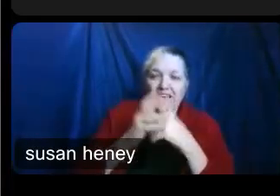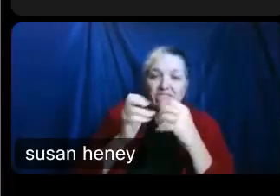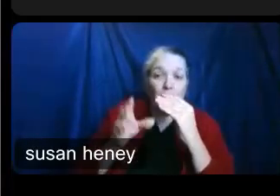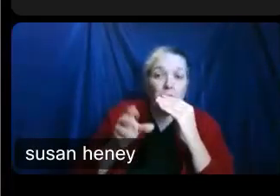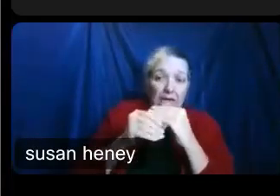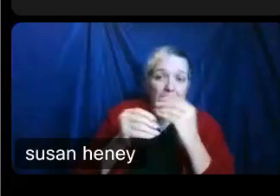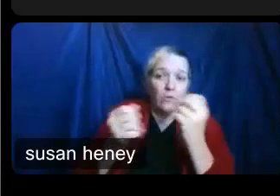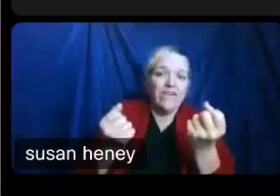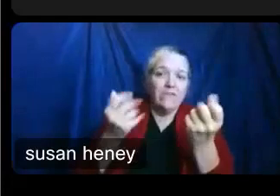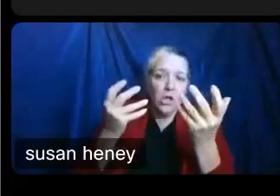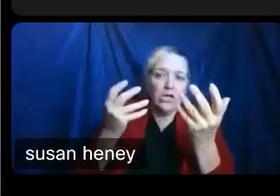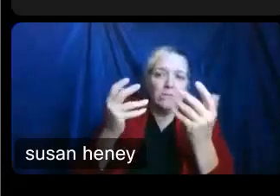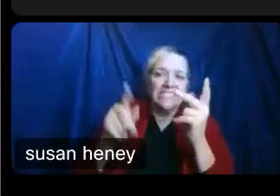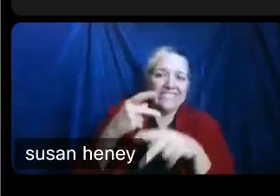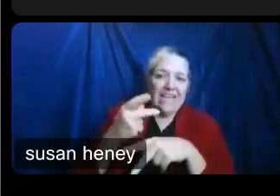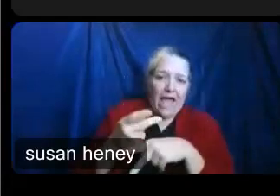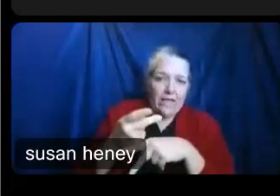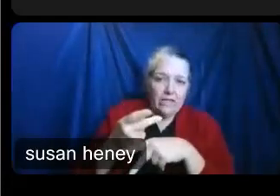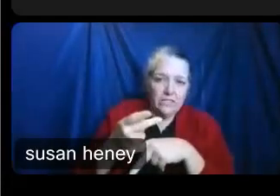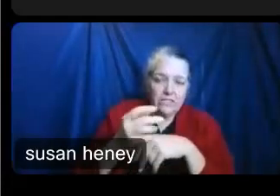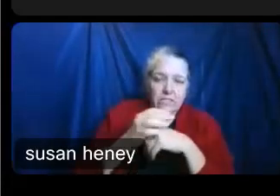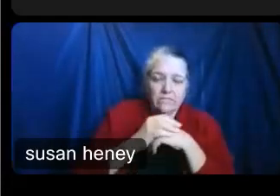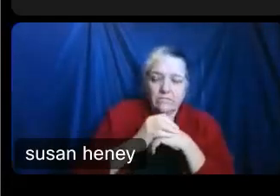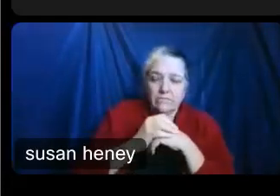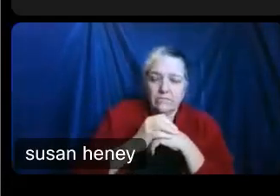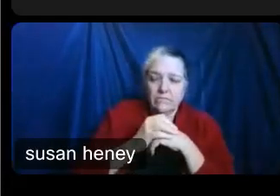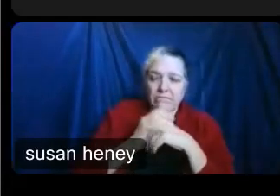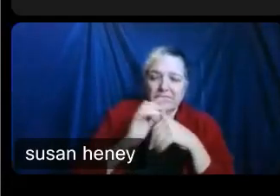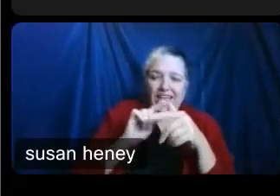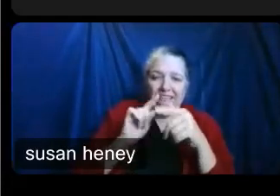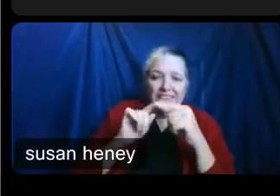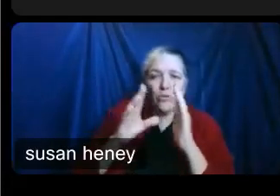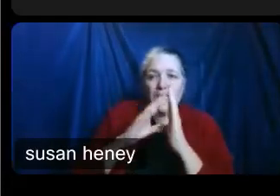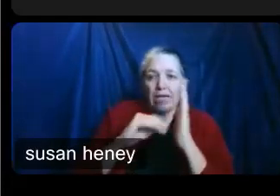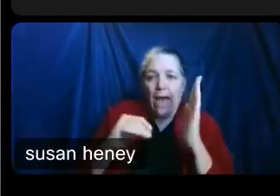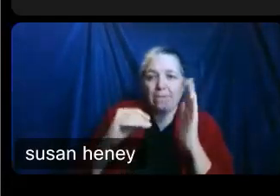different styles available. And then you can copy it directly from the site now. So, that